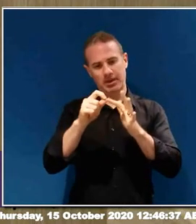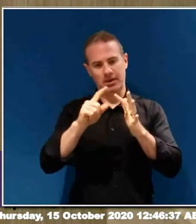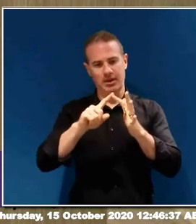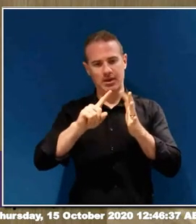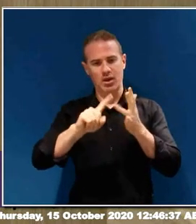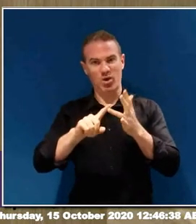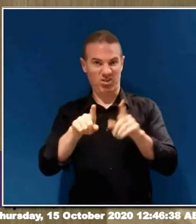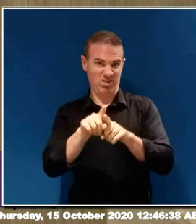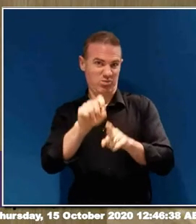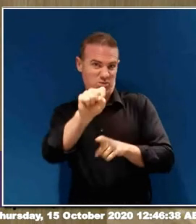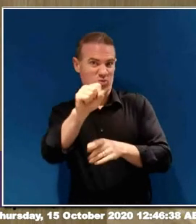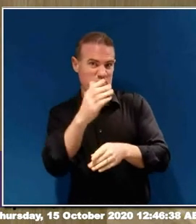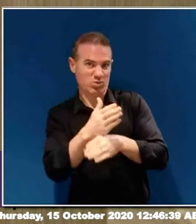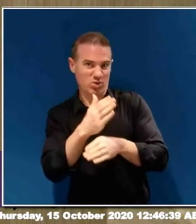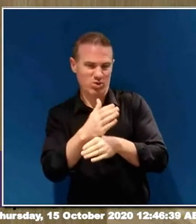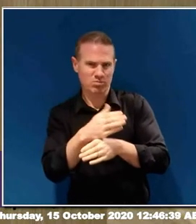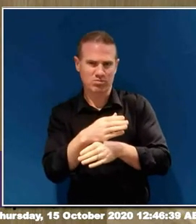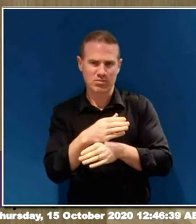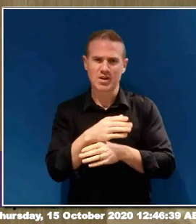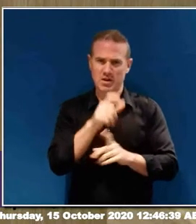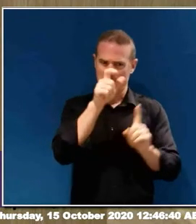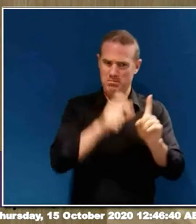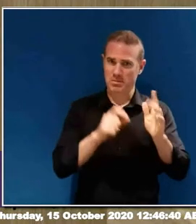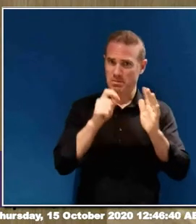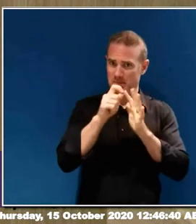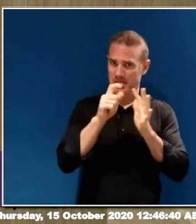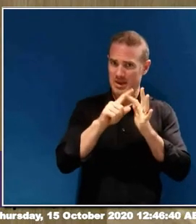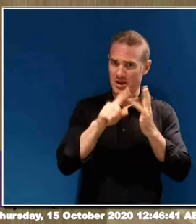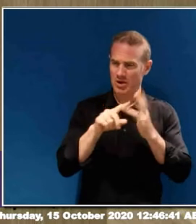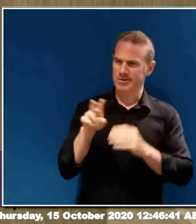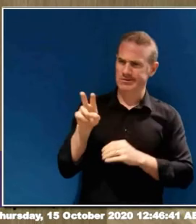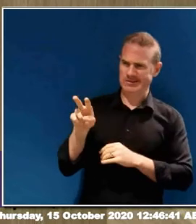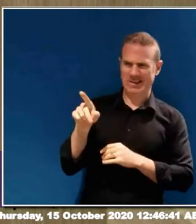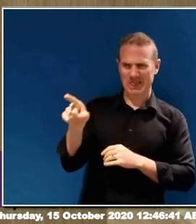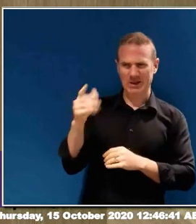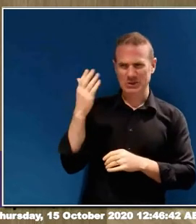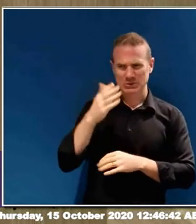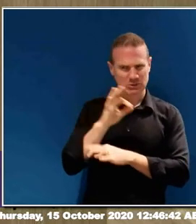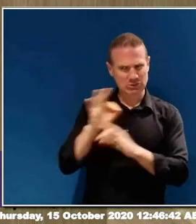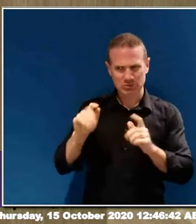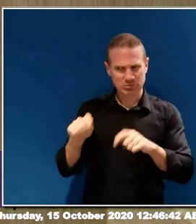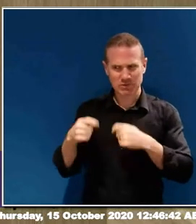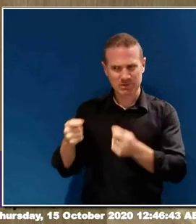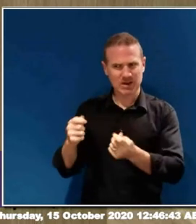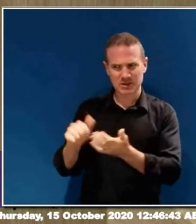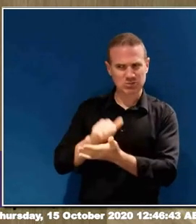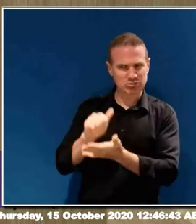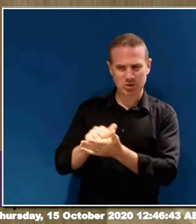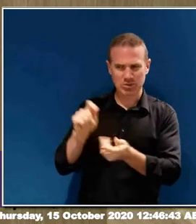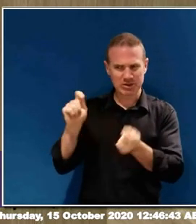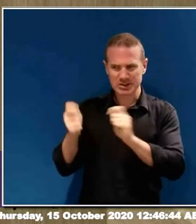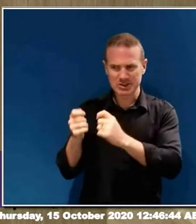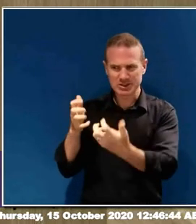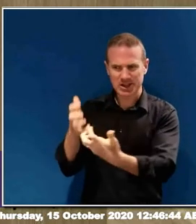view that a school is not providing appropriate adjustments, there's no obligation on that PEO to escalate?